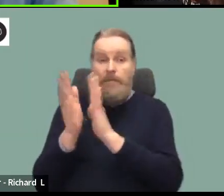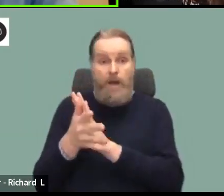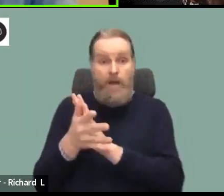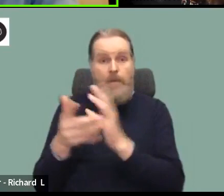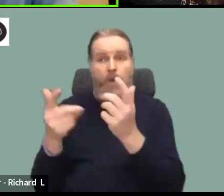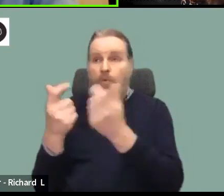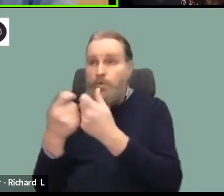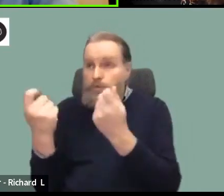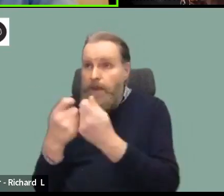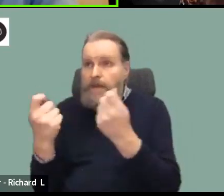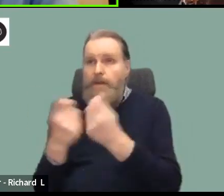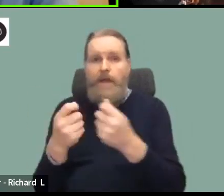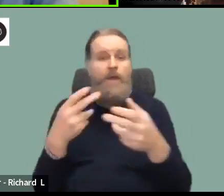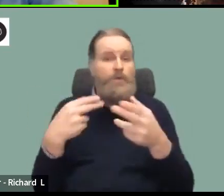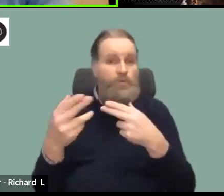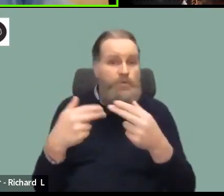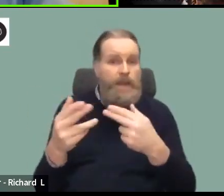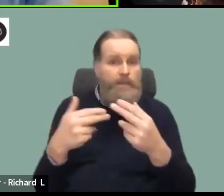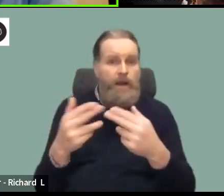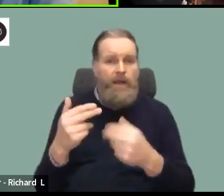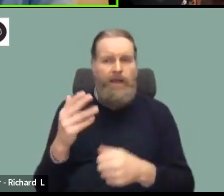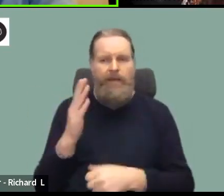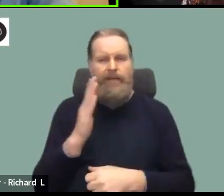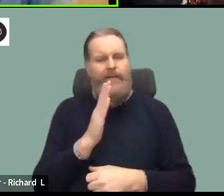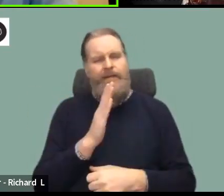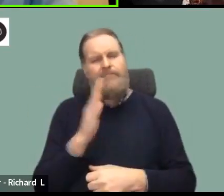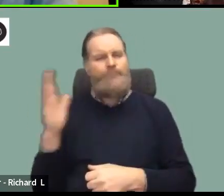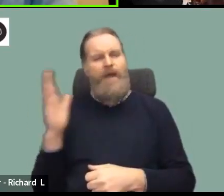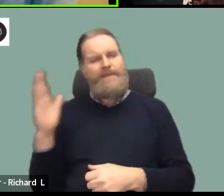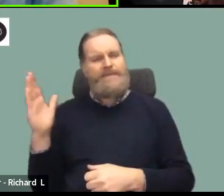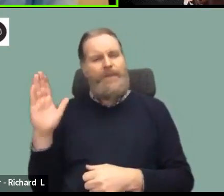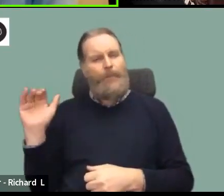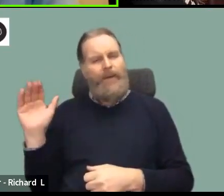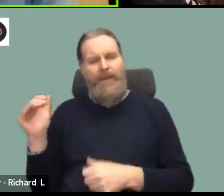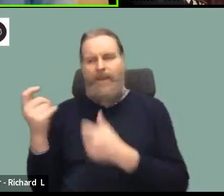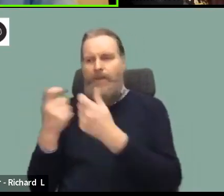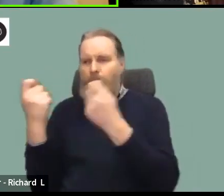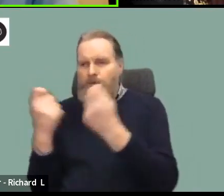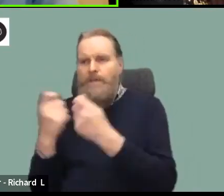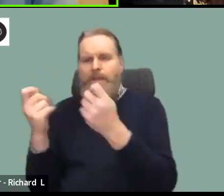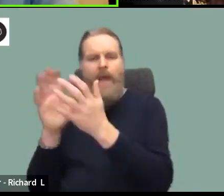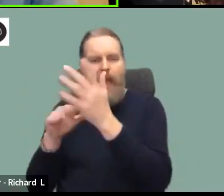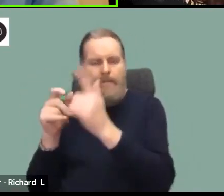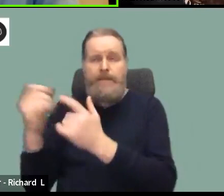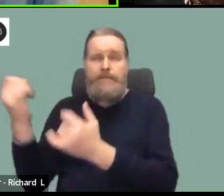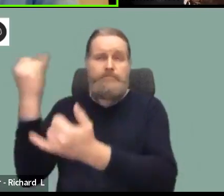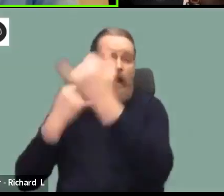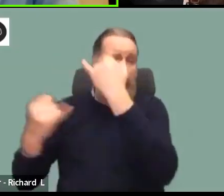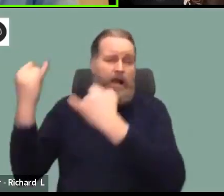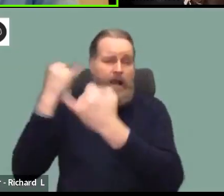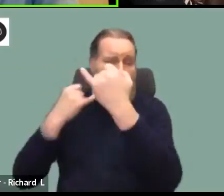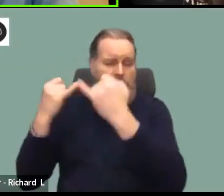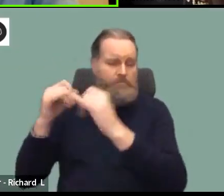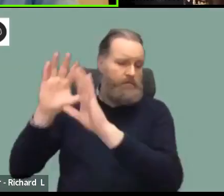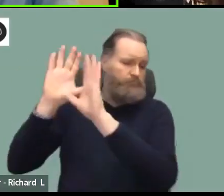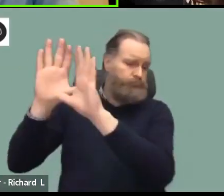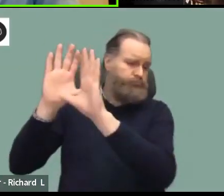It is likely to attract a massive amount of publicity and attacks on the Union from the re right when newspapers and from politicians, but that should politicians, But that should be assigned to everyone that the action right